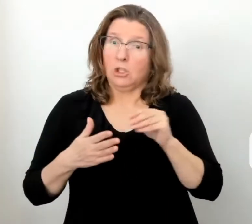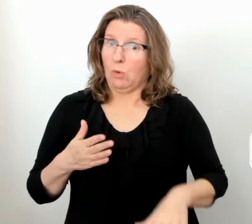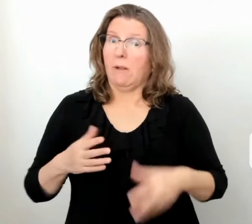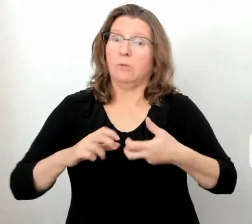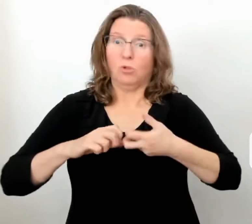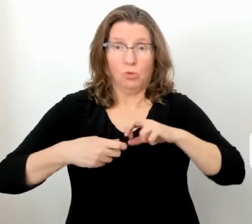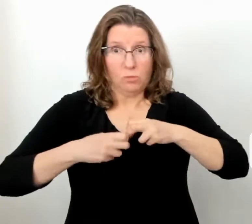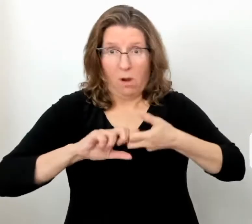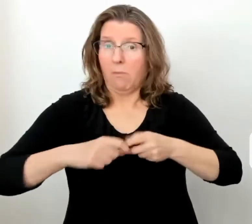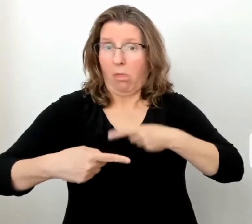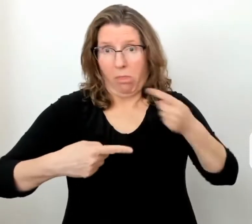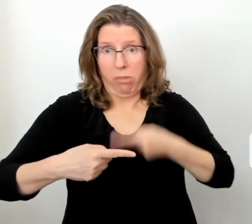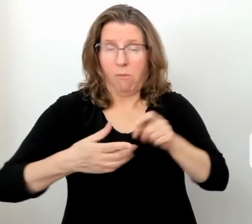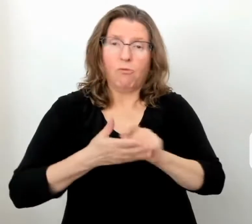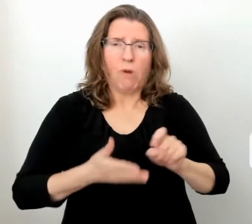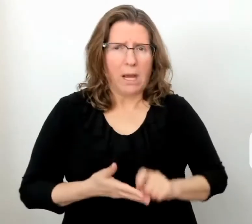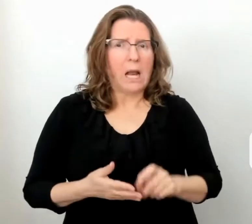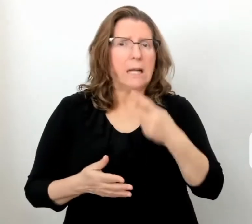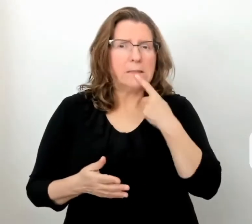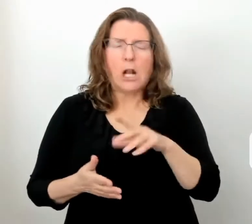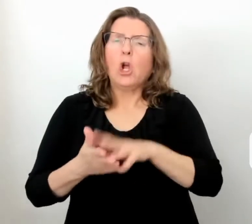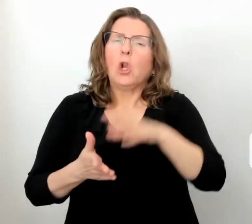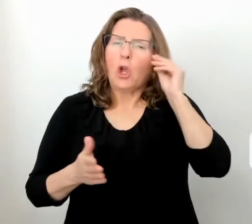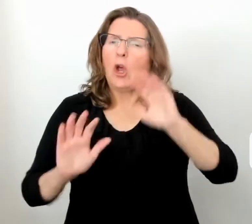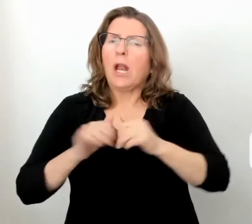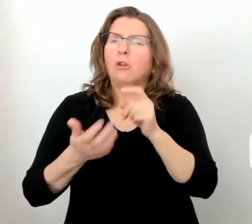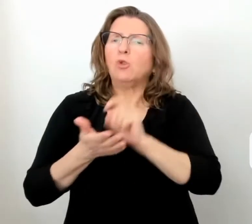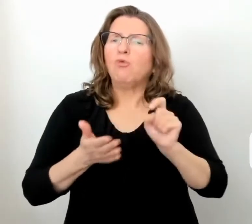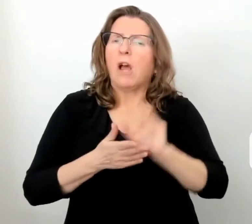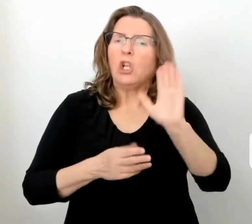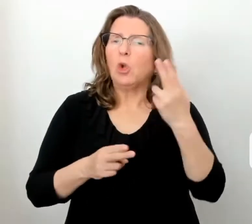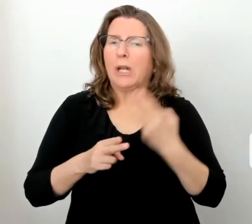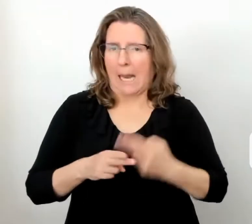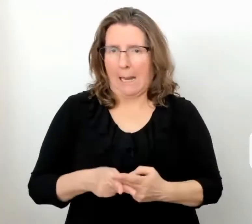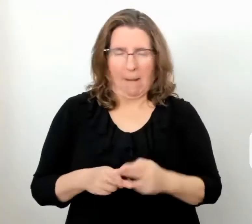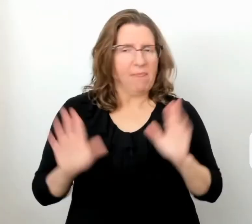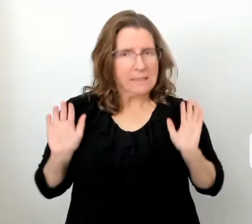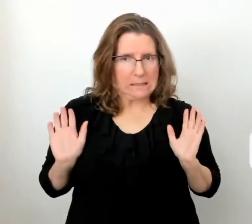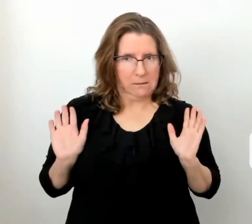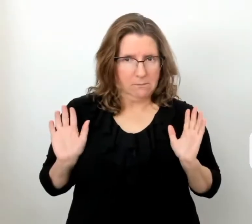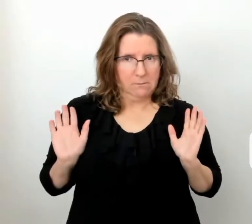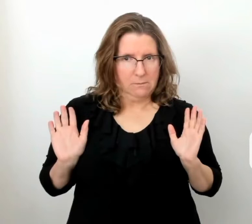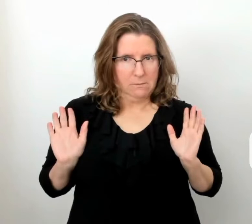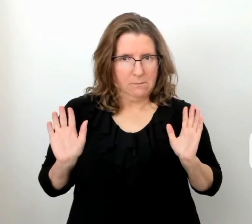For the students I worked with who struggled to write, I only insisted they learn to write their names.